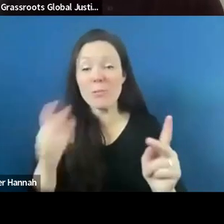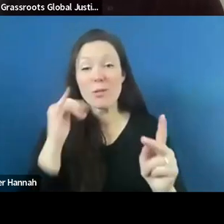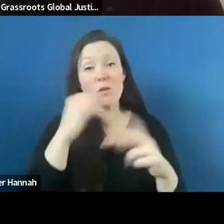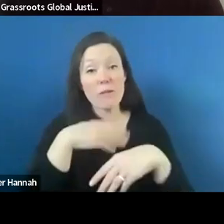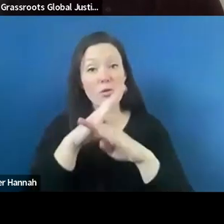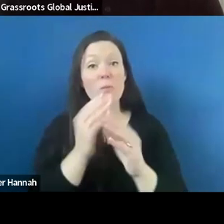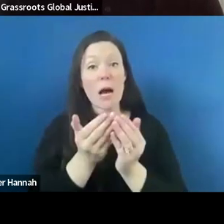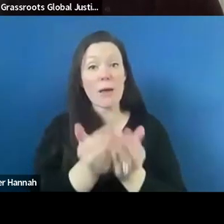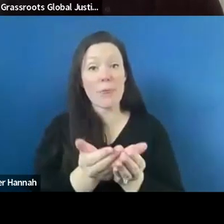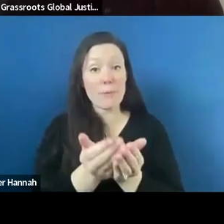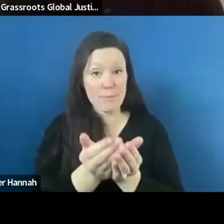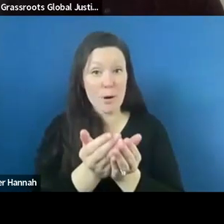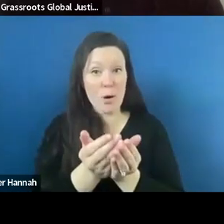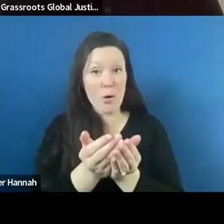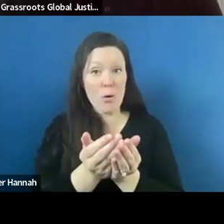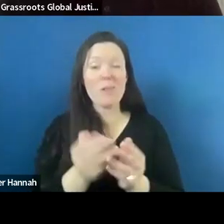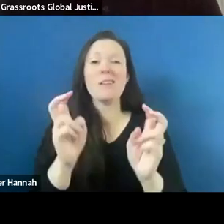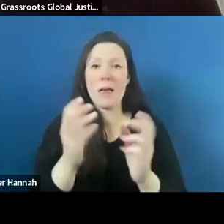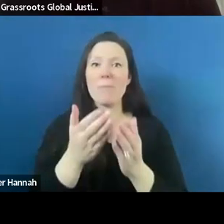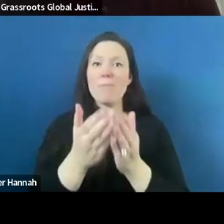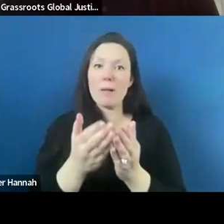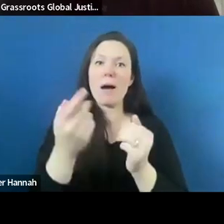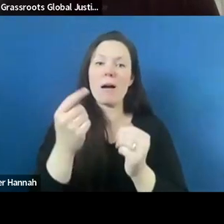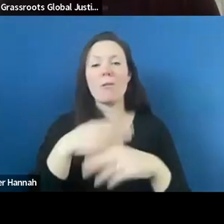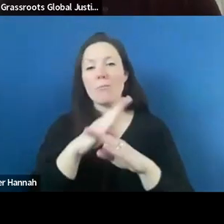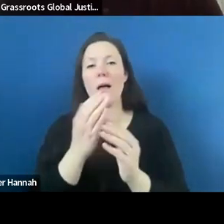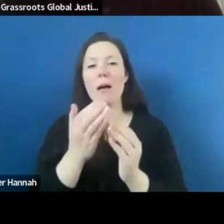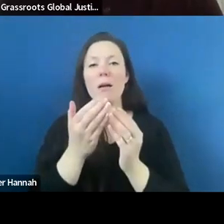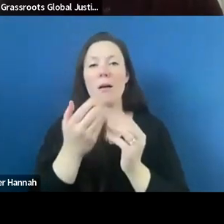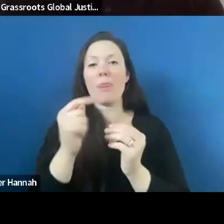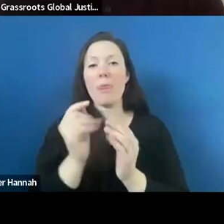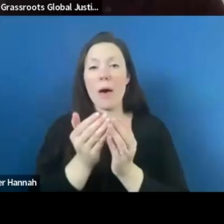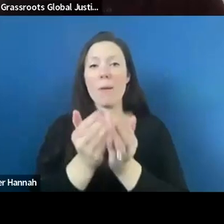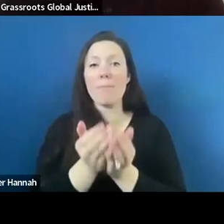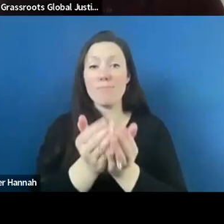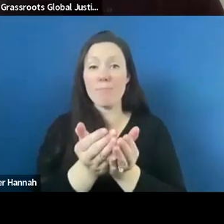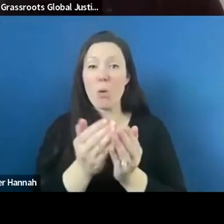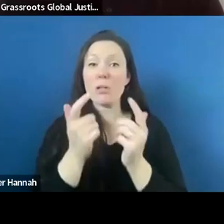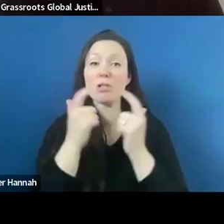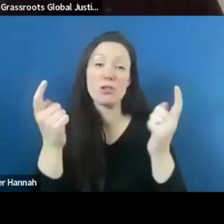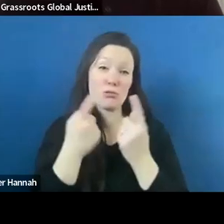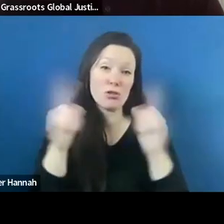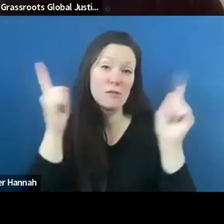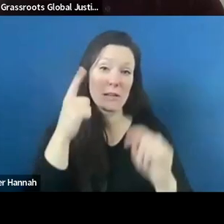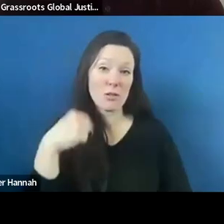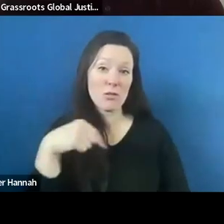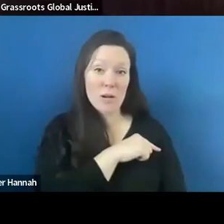as one of the most significant BDS victories for Palestine within U.S. history. So let's continue doing that.